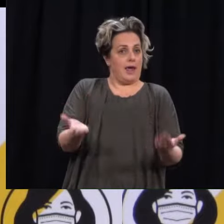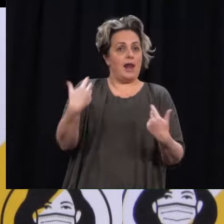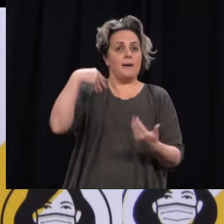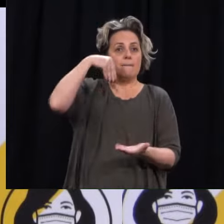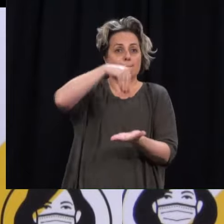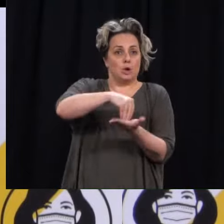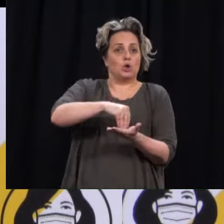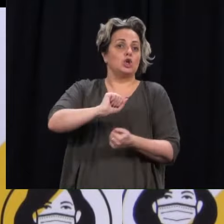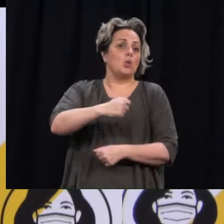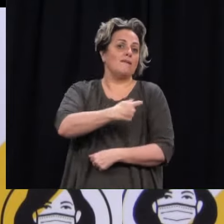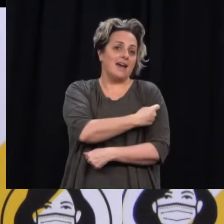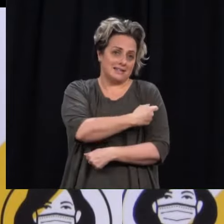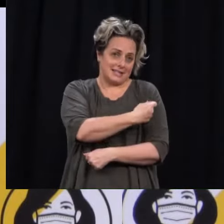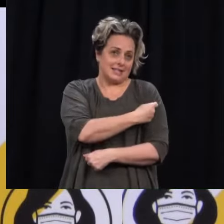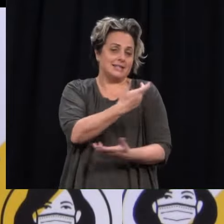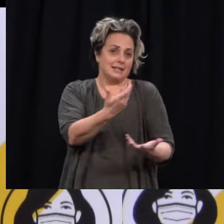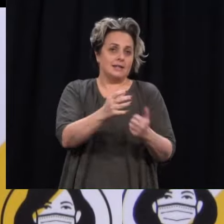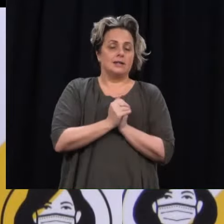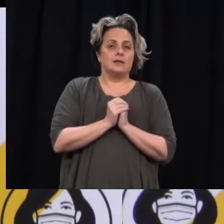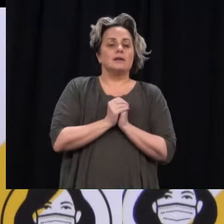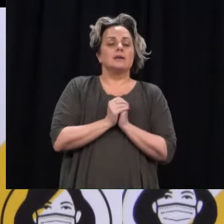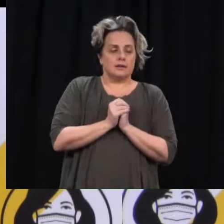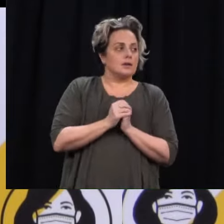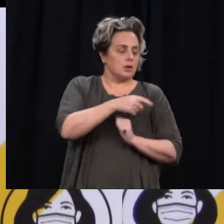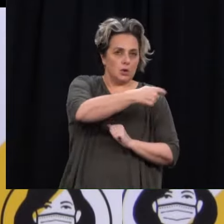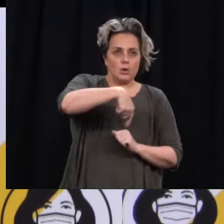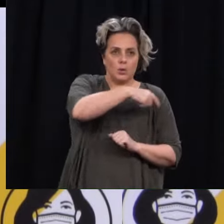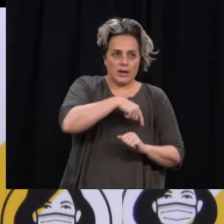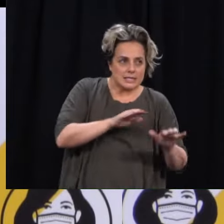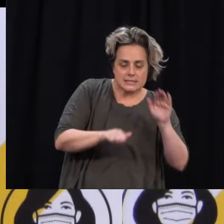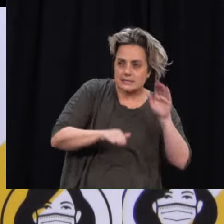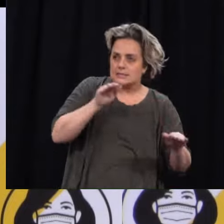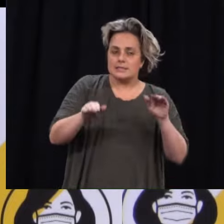Bear in mind, from 1 September everybody is now able